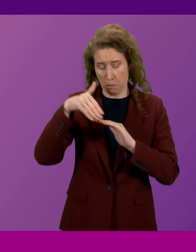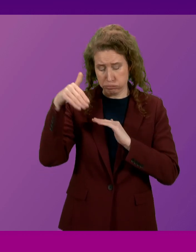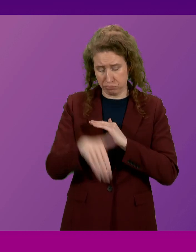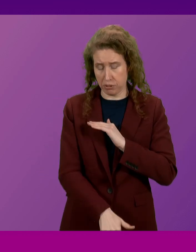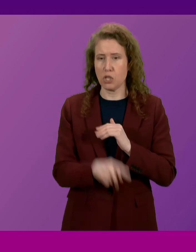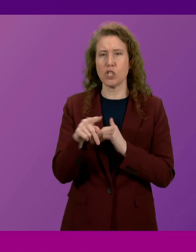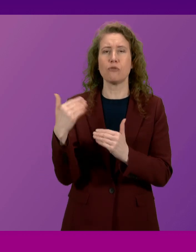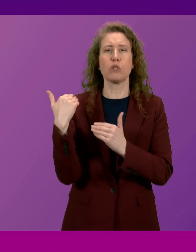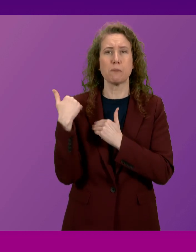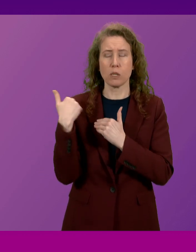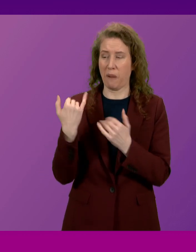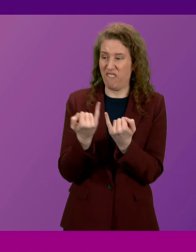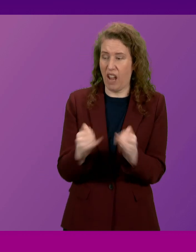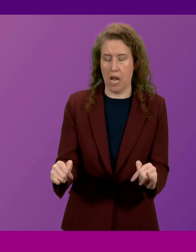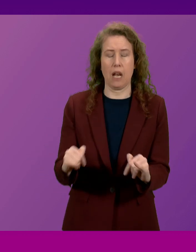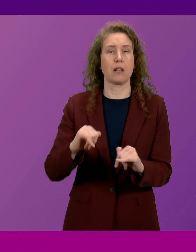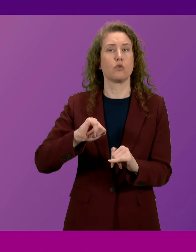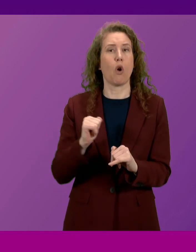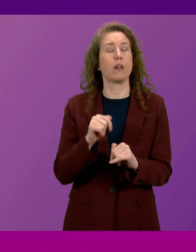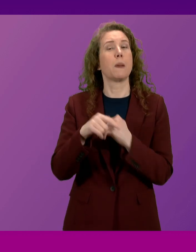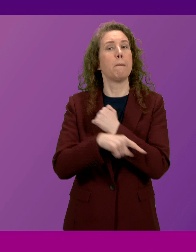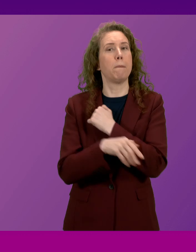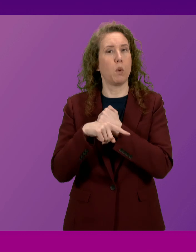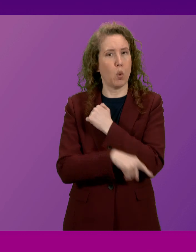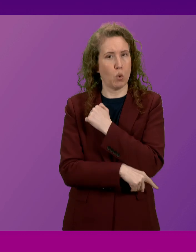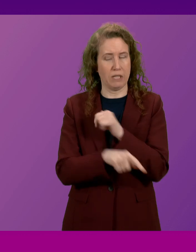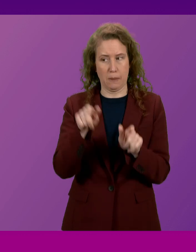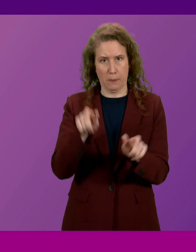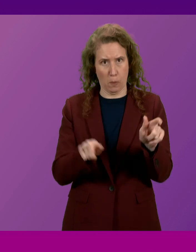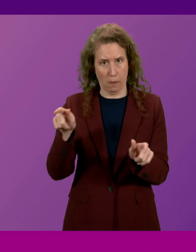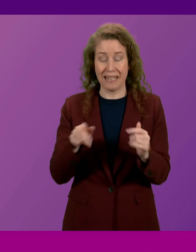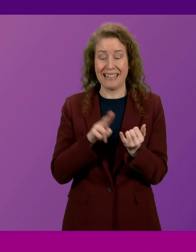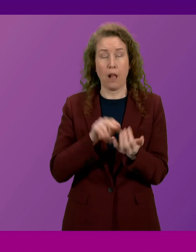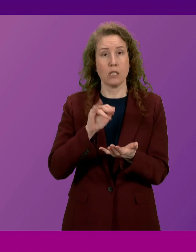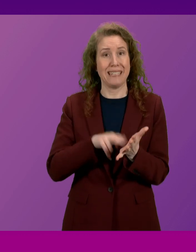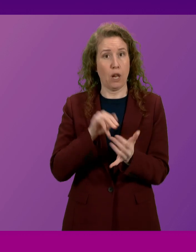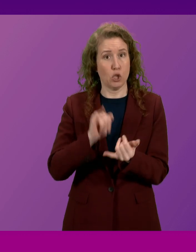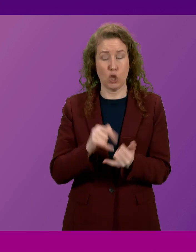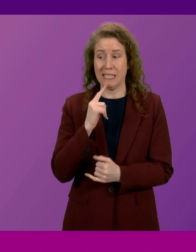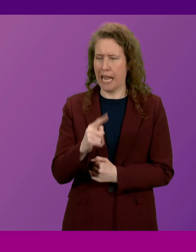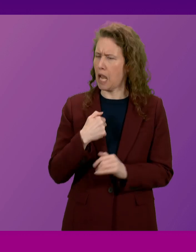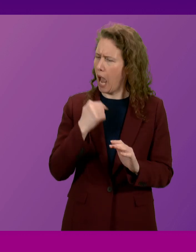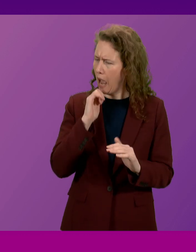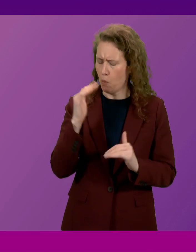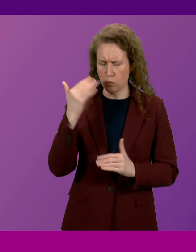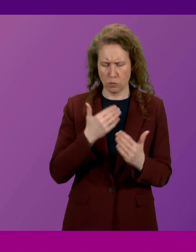for failing Scotland’s poorest pupils. She said that she would eliminate the attainment gap,